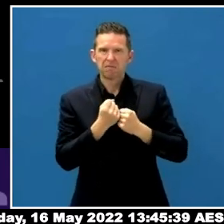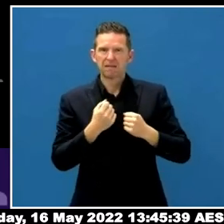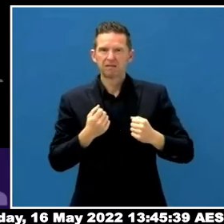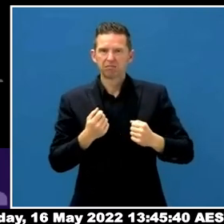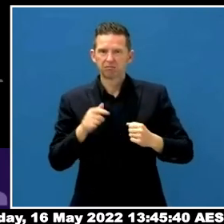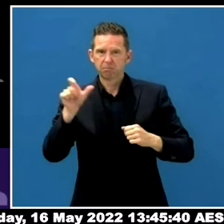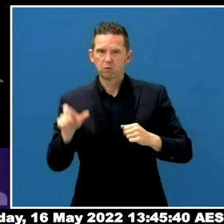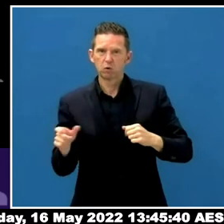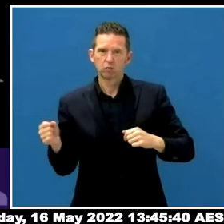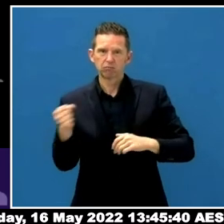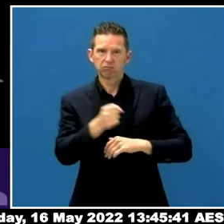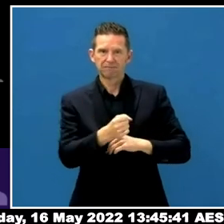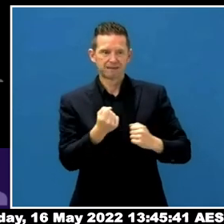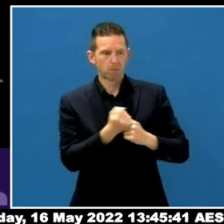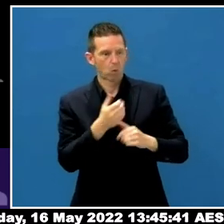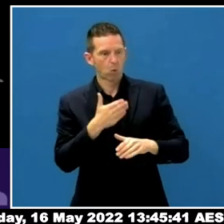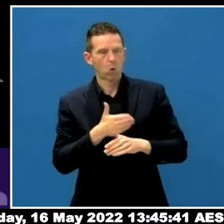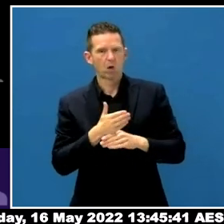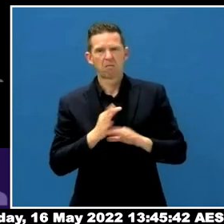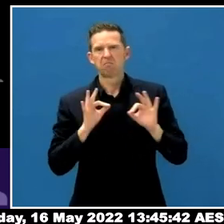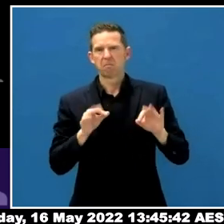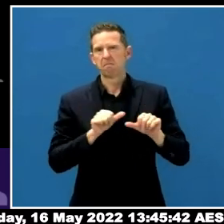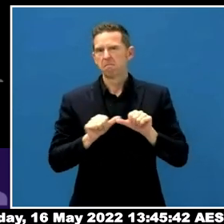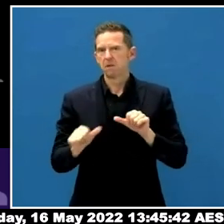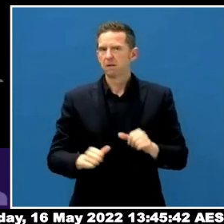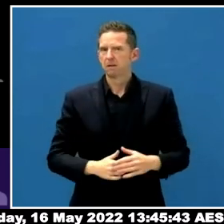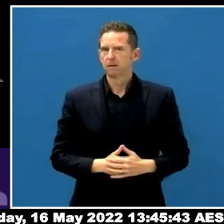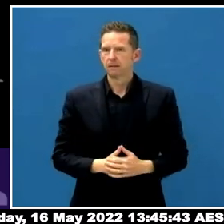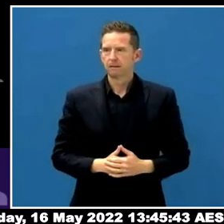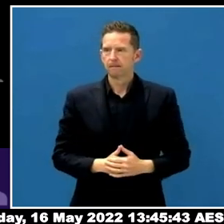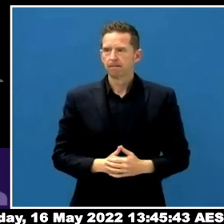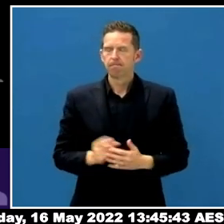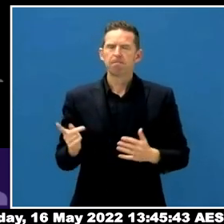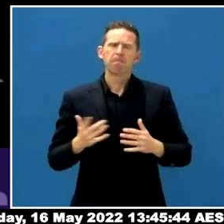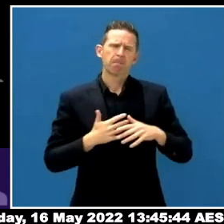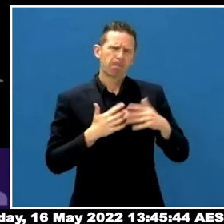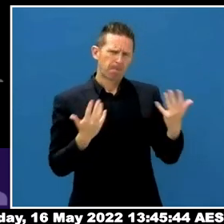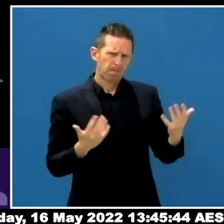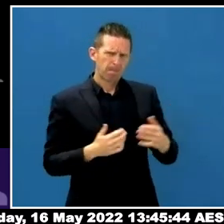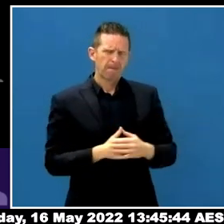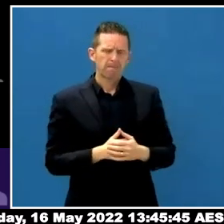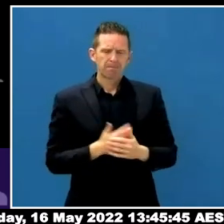So in summary then, the only behaviour support plan that Afford had was